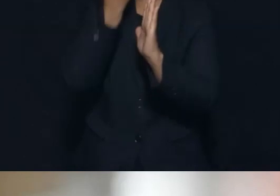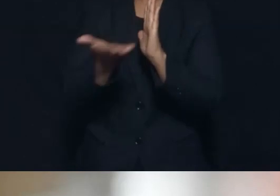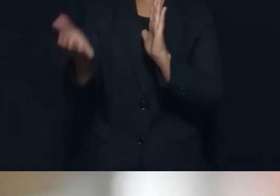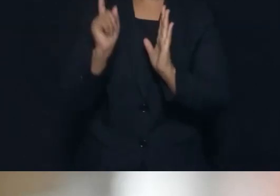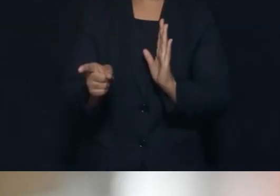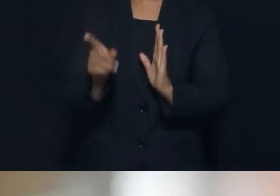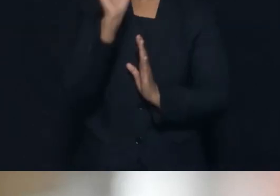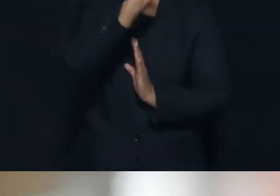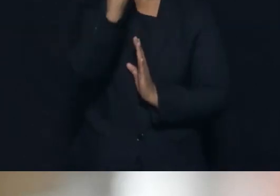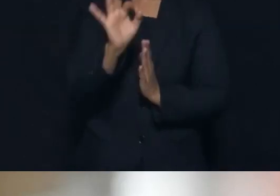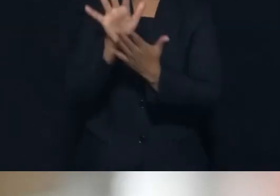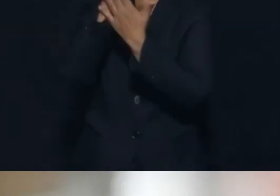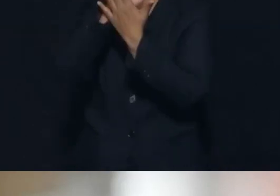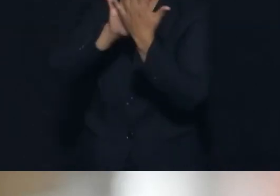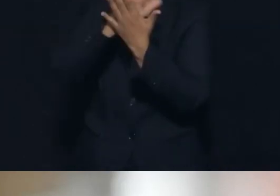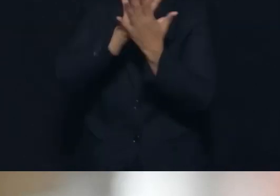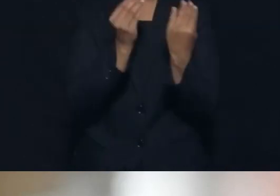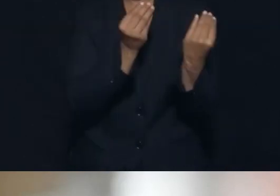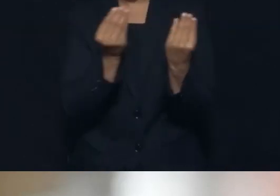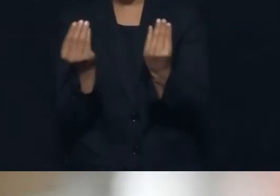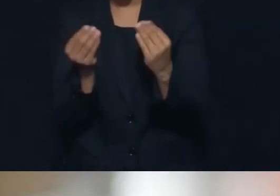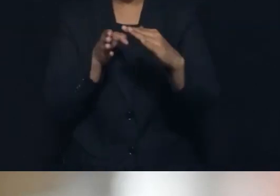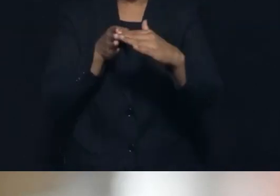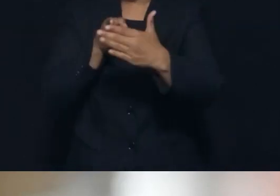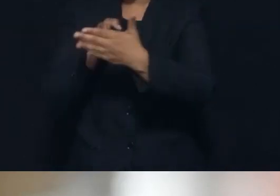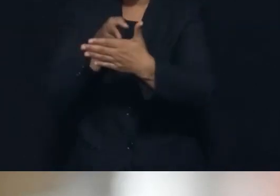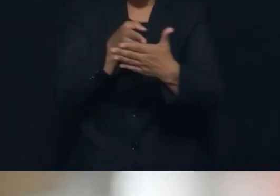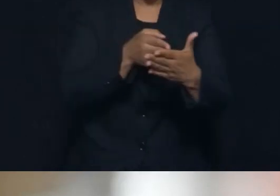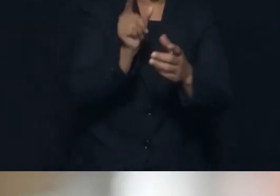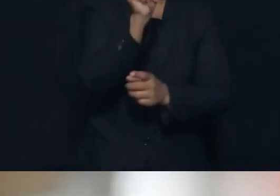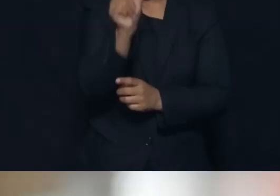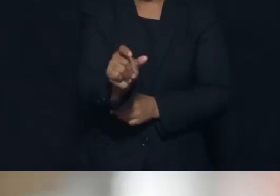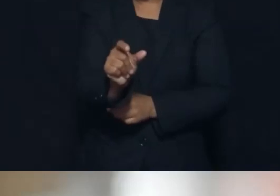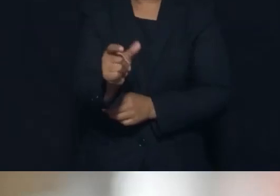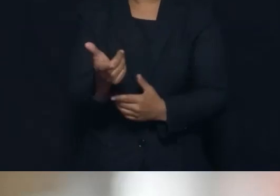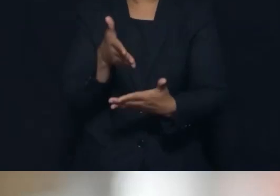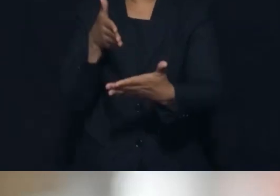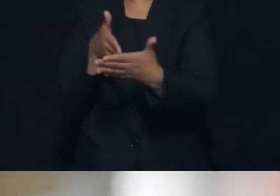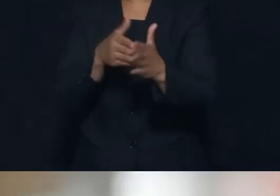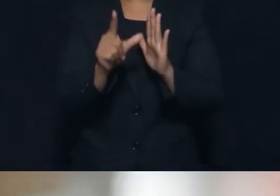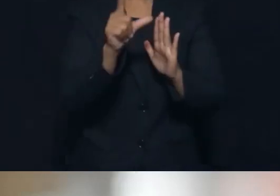Thank you so much, Jesús Hernández Galán? About the accessible EU as the research centre: it is about encouraging decision-makers to promote and to do that.